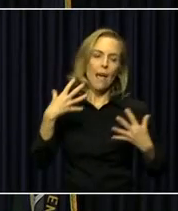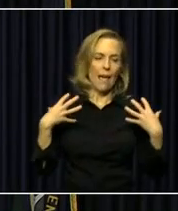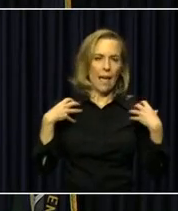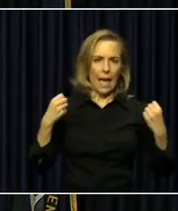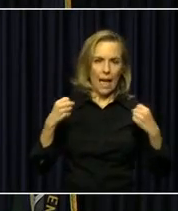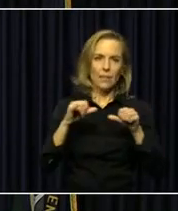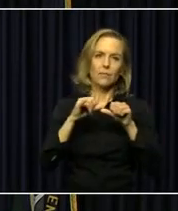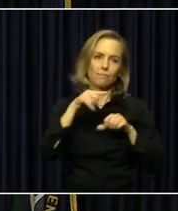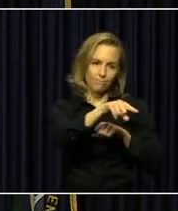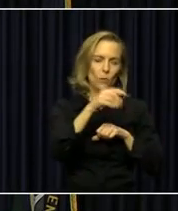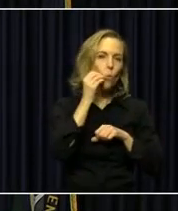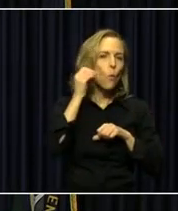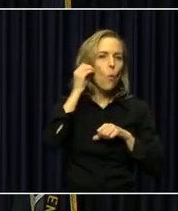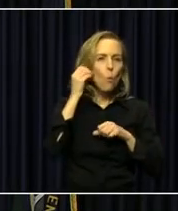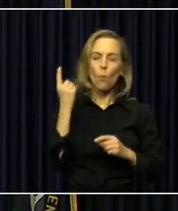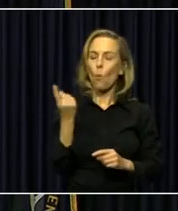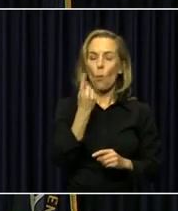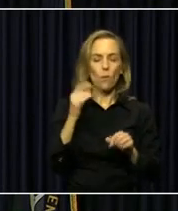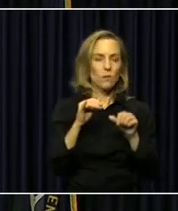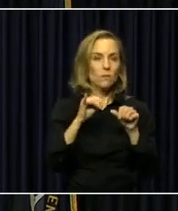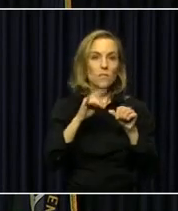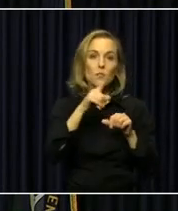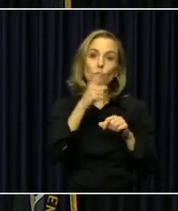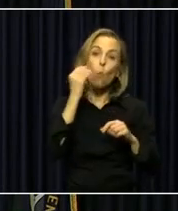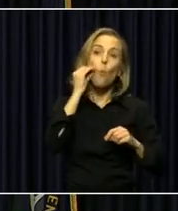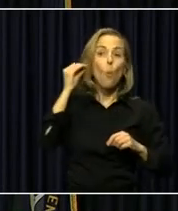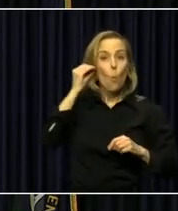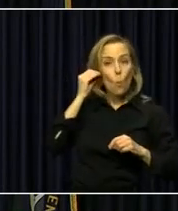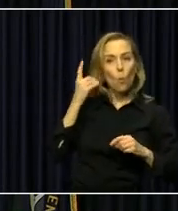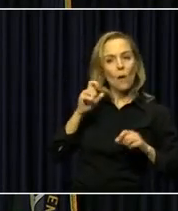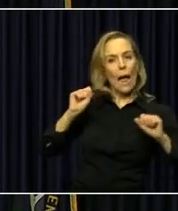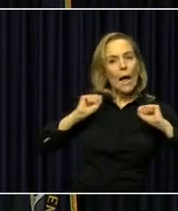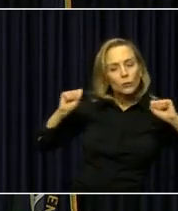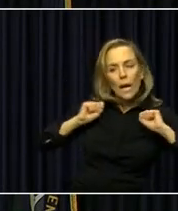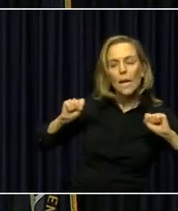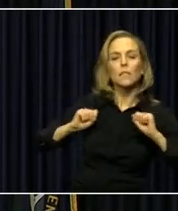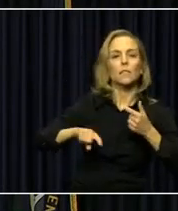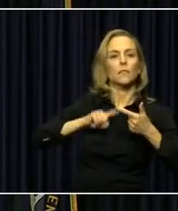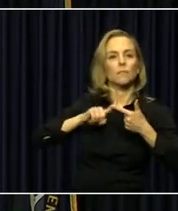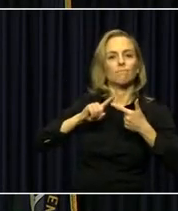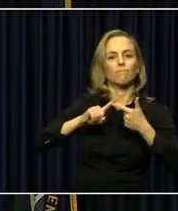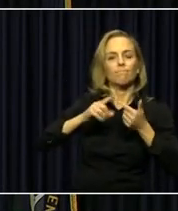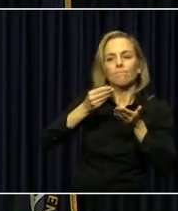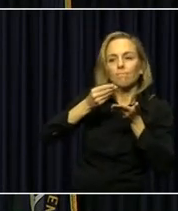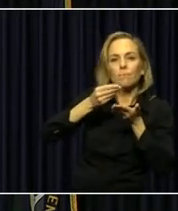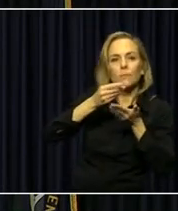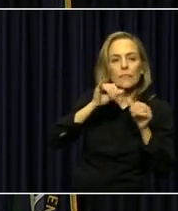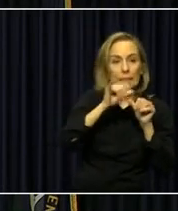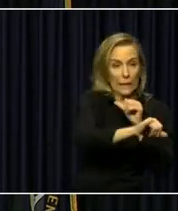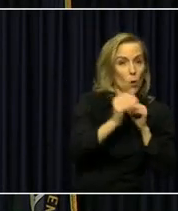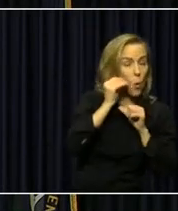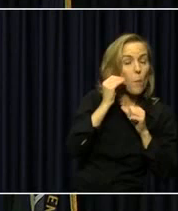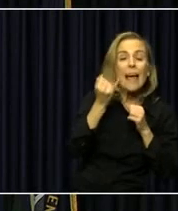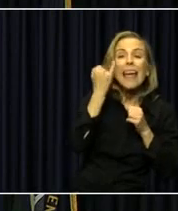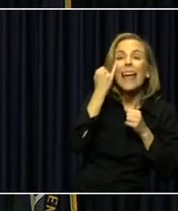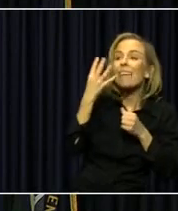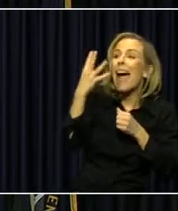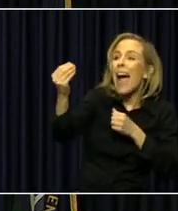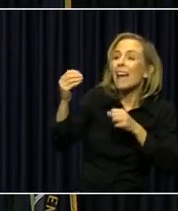HAS ENOUGH HAD TO GET THROUGH THIS AND TO COME OUT STRONG BY PRIORITIZING OUR MENTAL HEALTH.